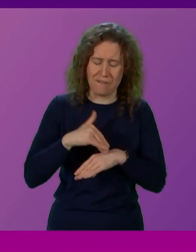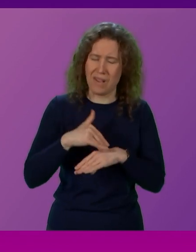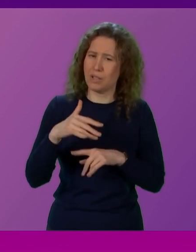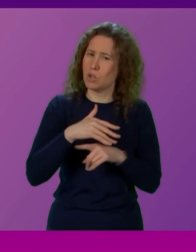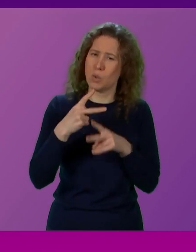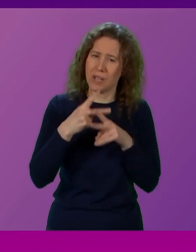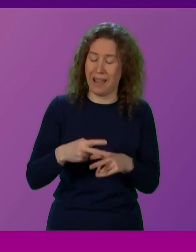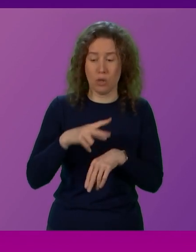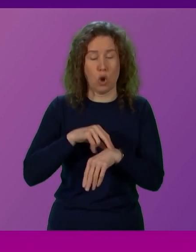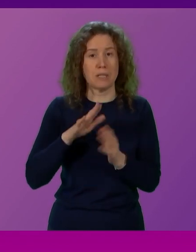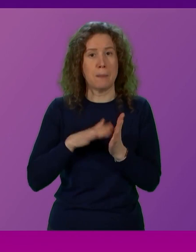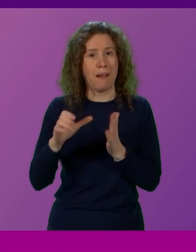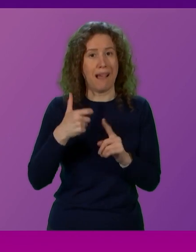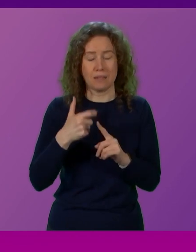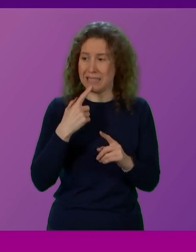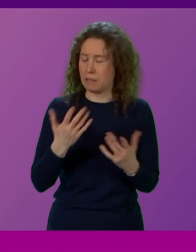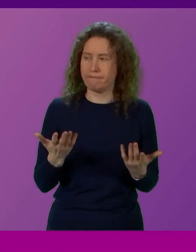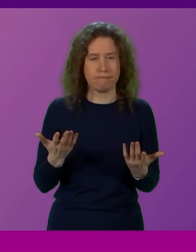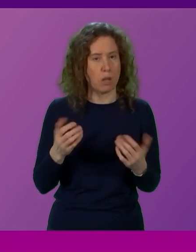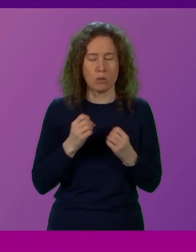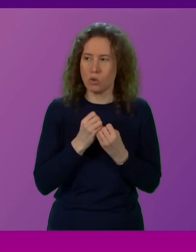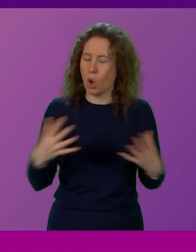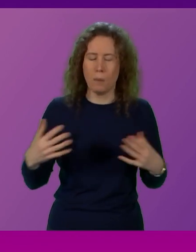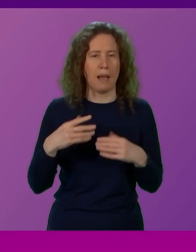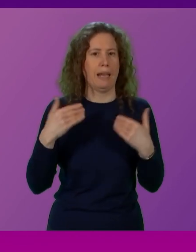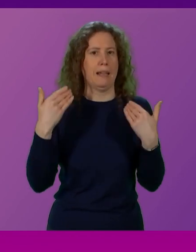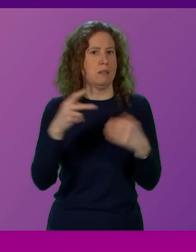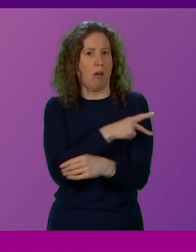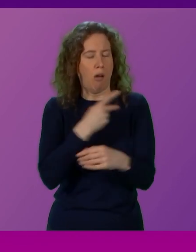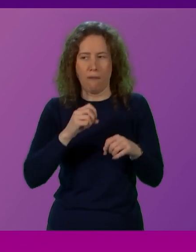Dr Macaskill said that we have lost thousands of front-line staff because of Brexit and